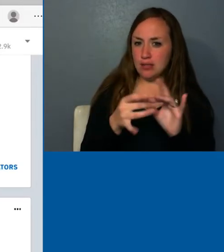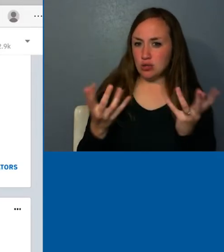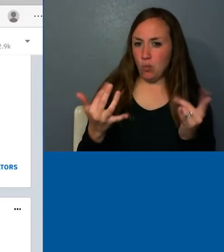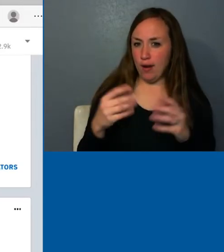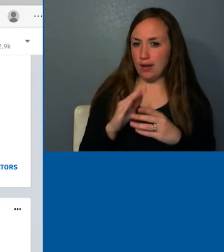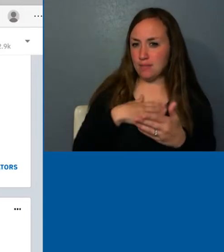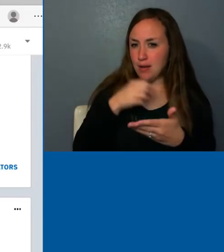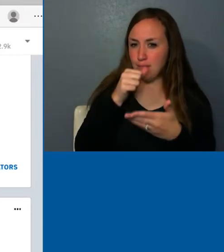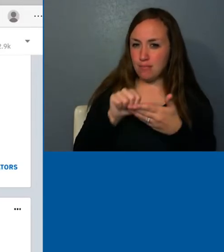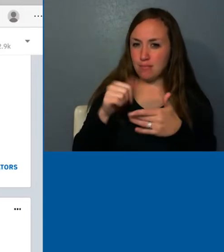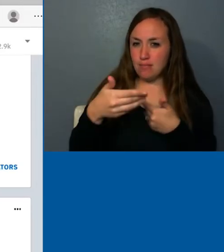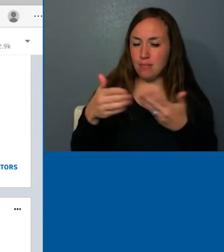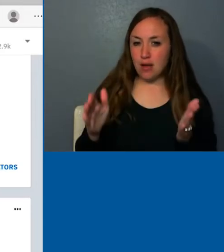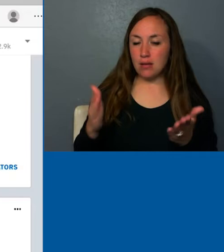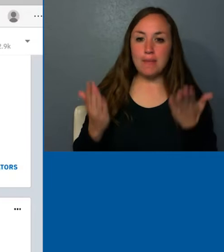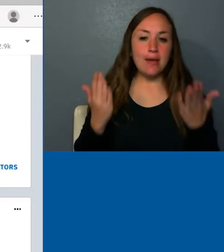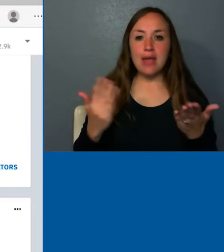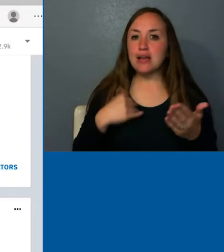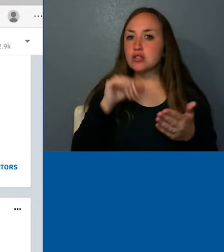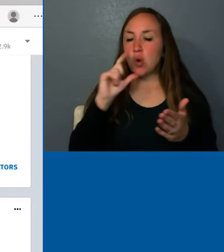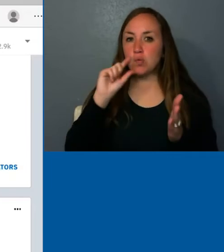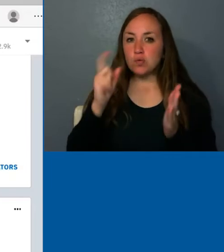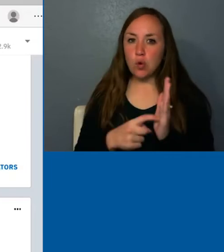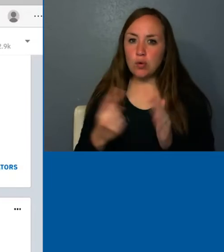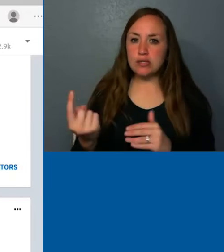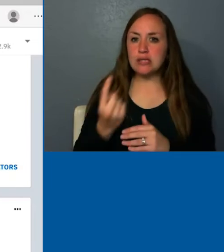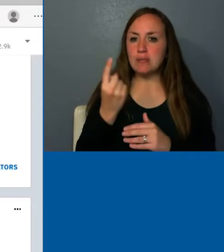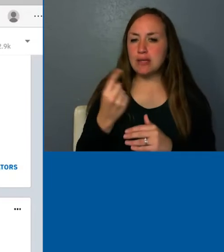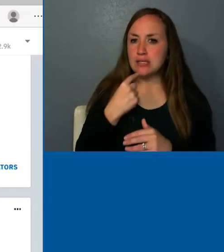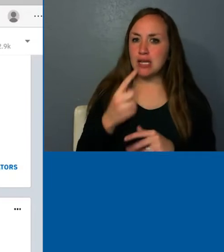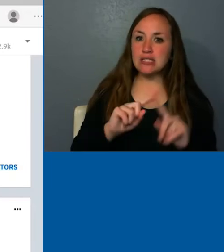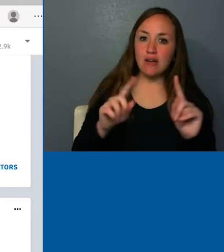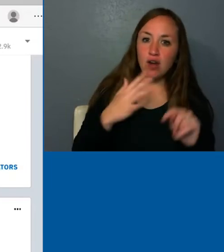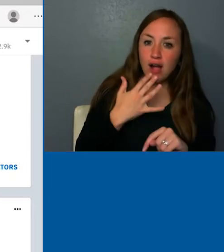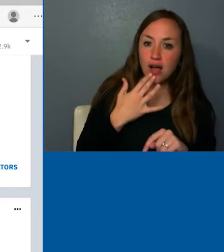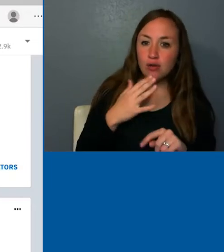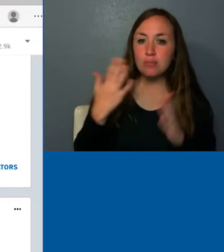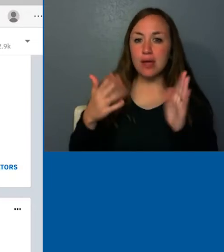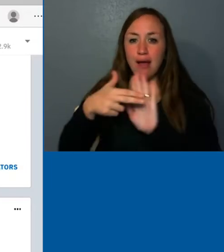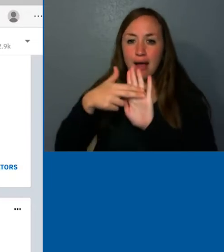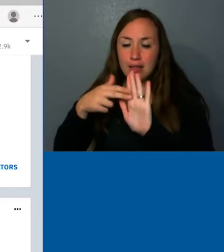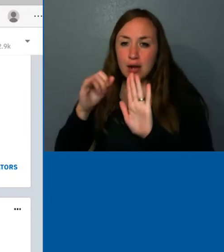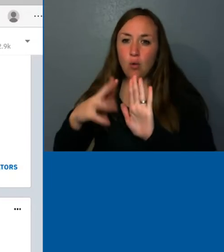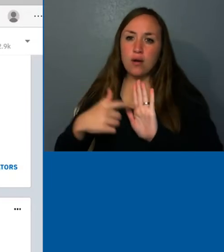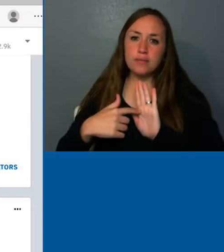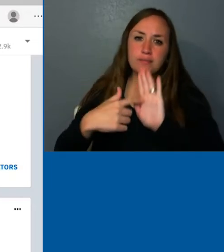even though I might not necessarily notice something, say, that's a different color or that's been highlighted or that stands out in some visual way.